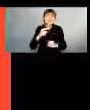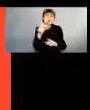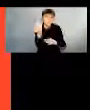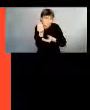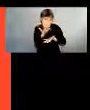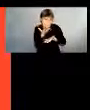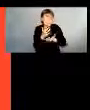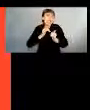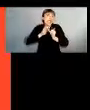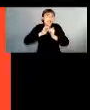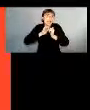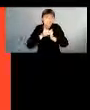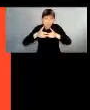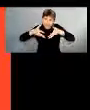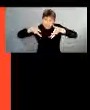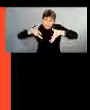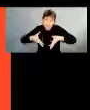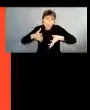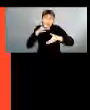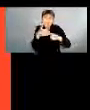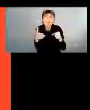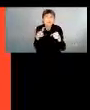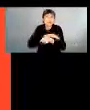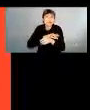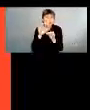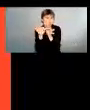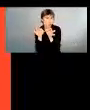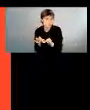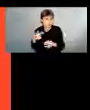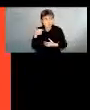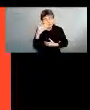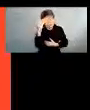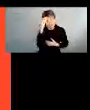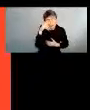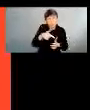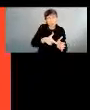While we understand that you sometimes need expensive things to make work, we want to